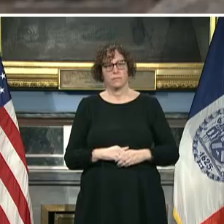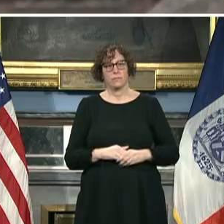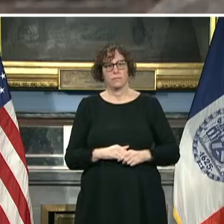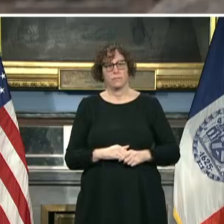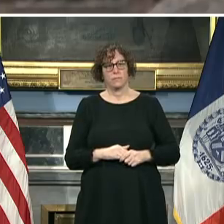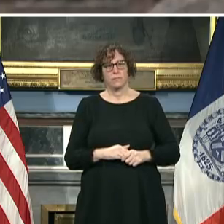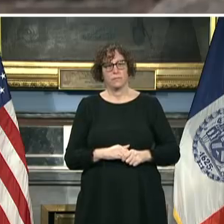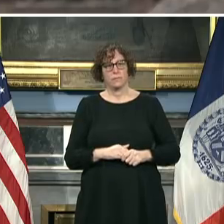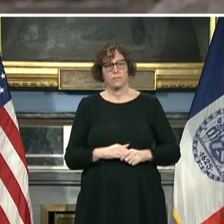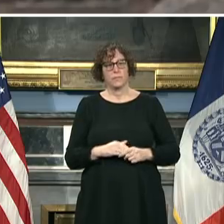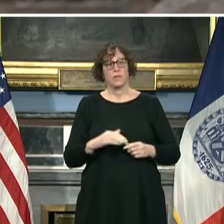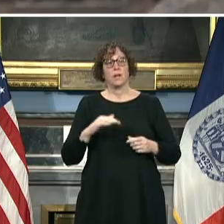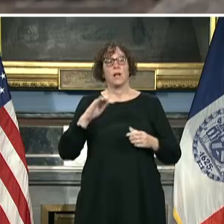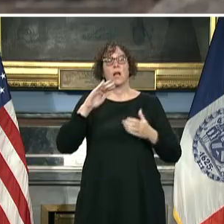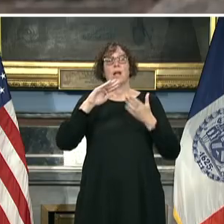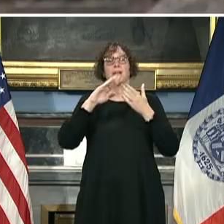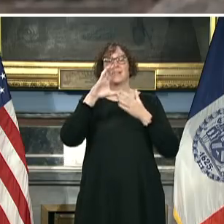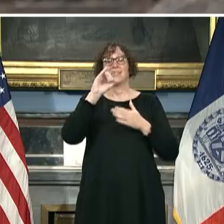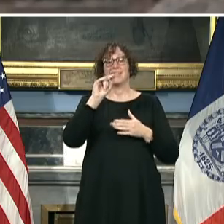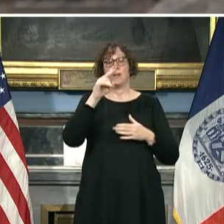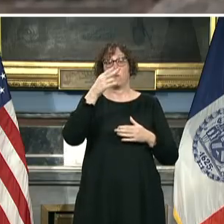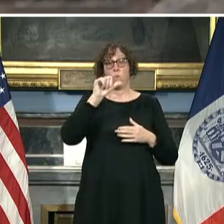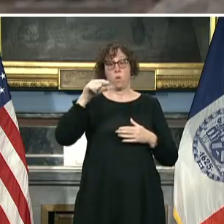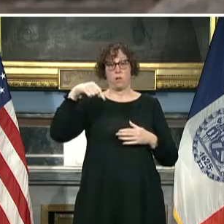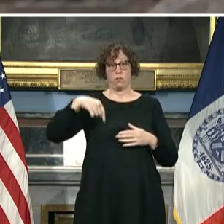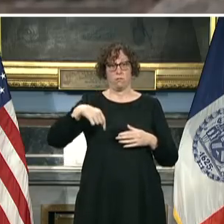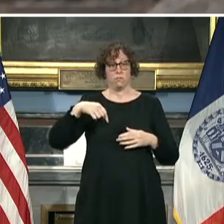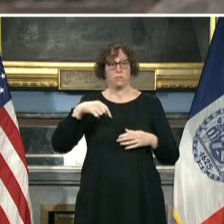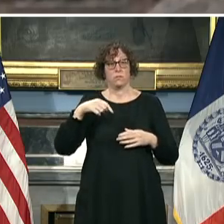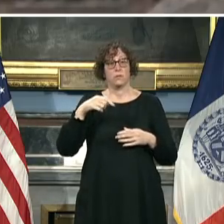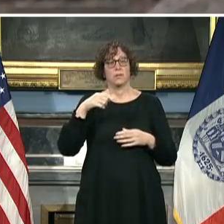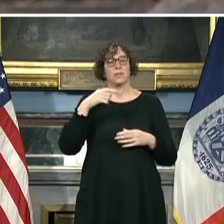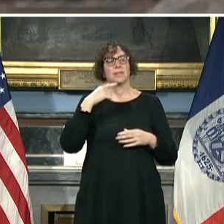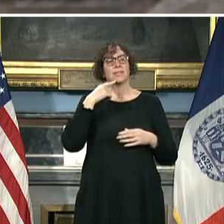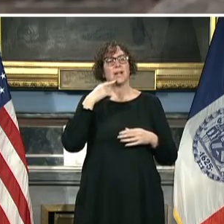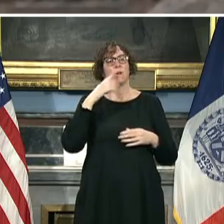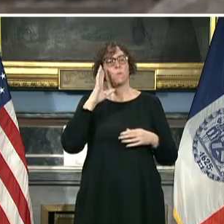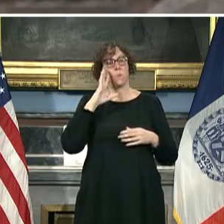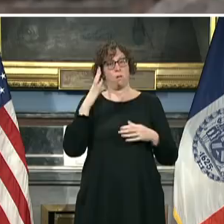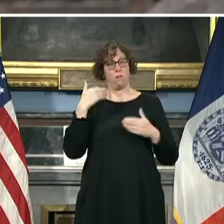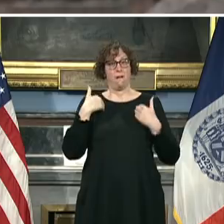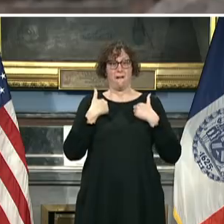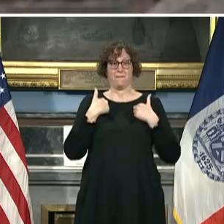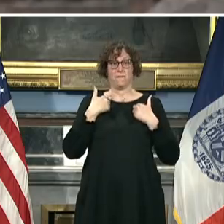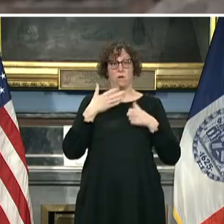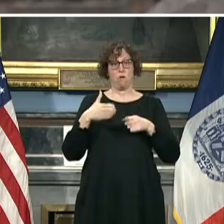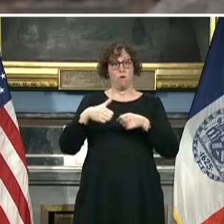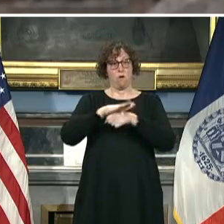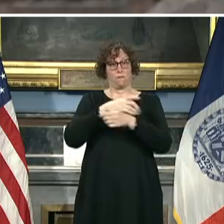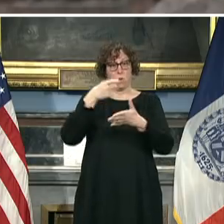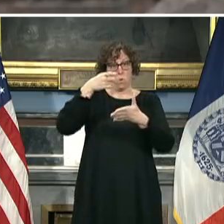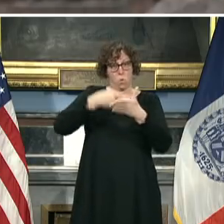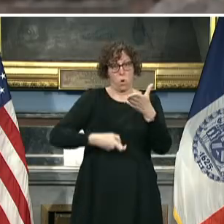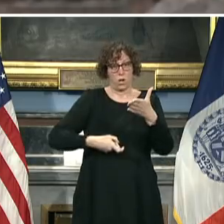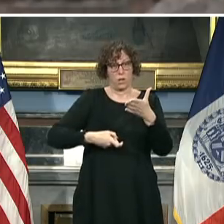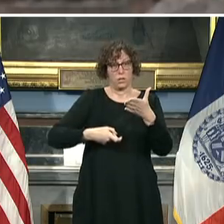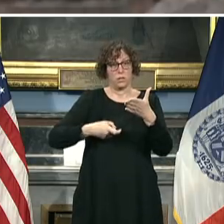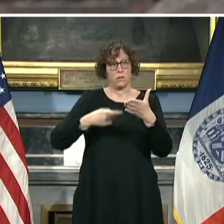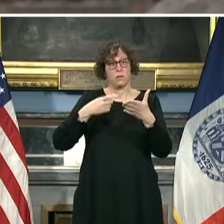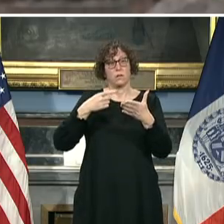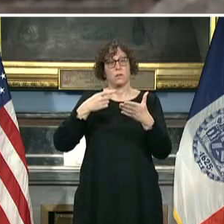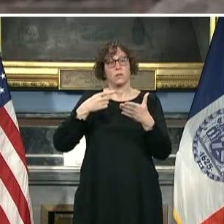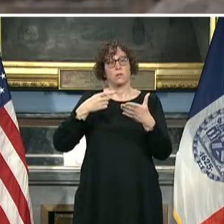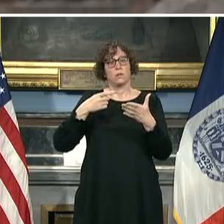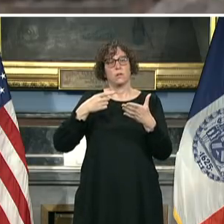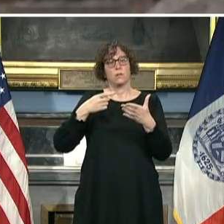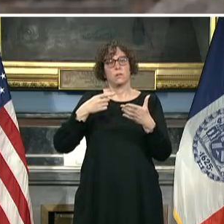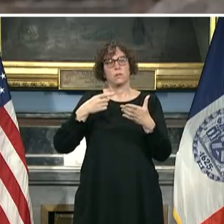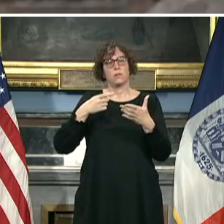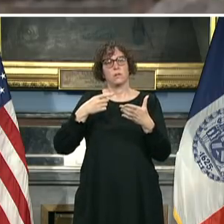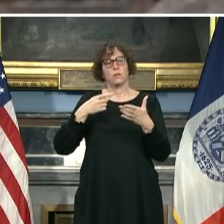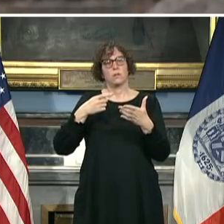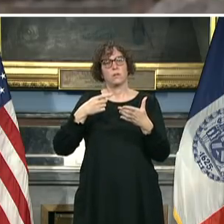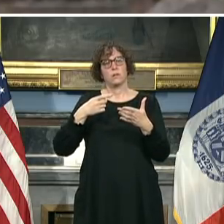BEEN VERY RARE.